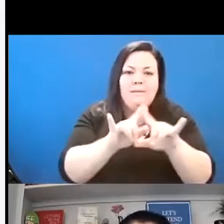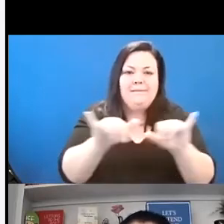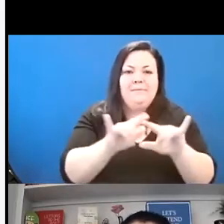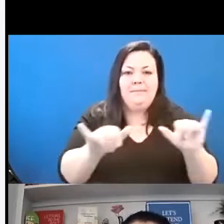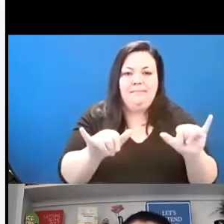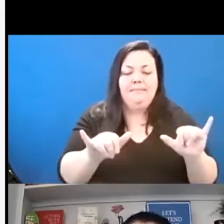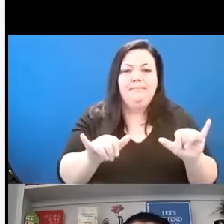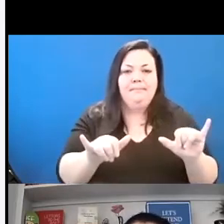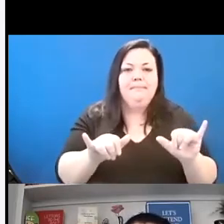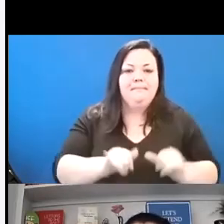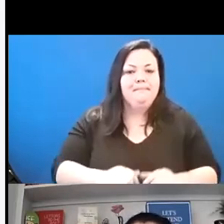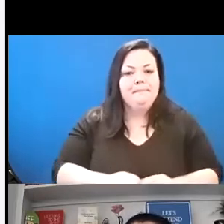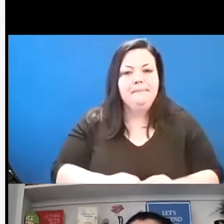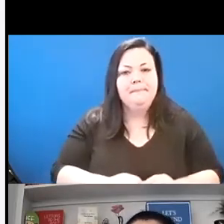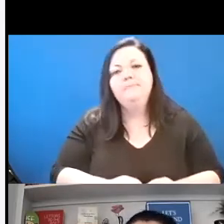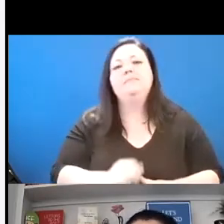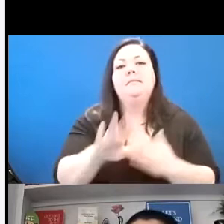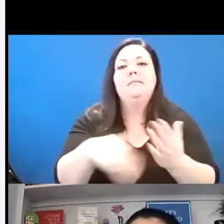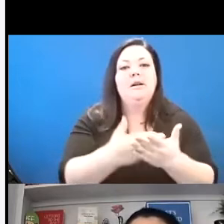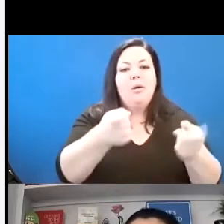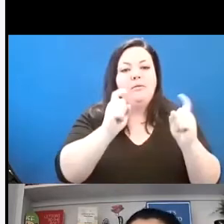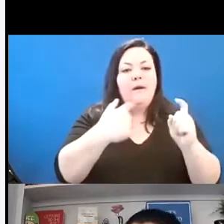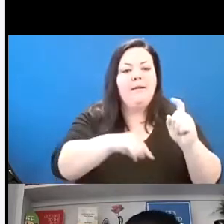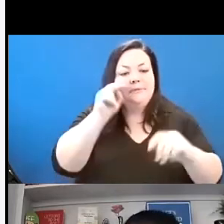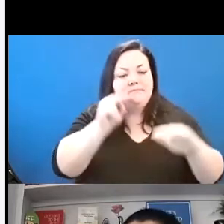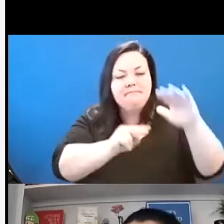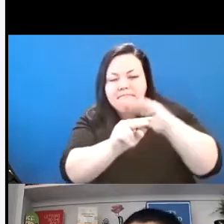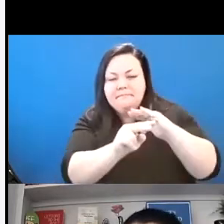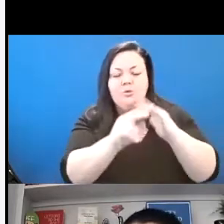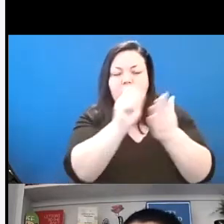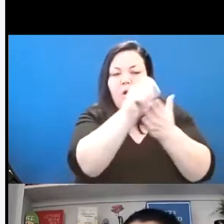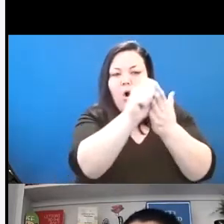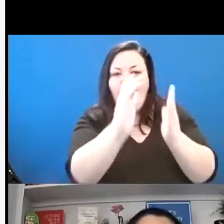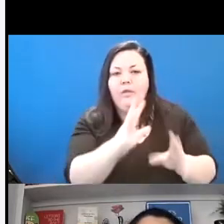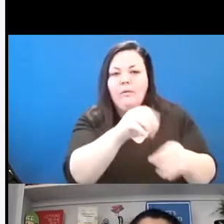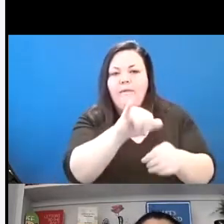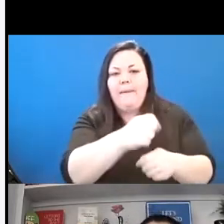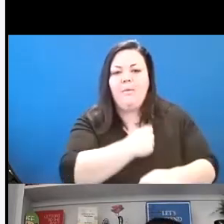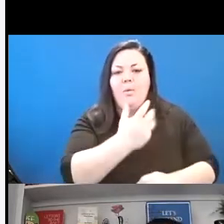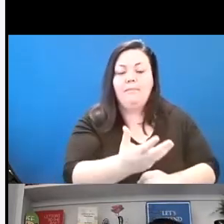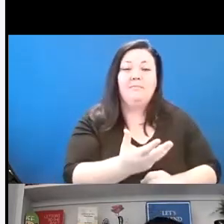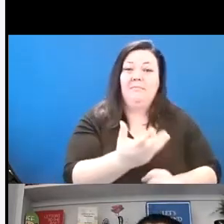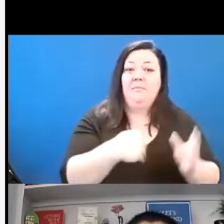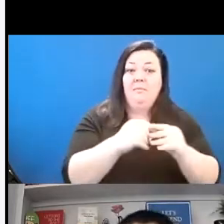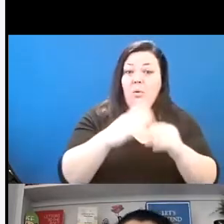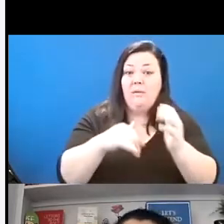and they all give us insight into the author of the poem more so than the painting itself for sure